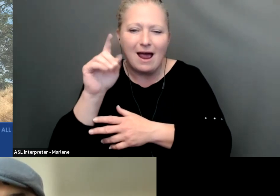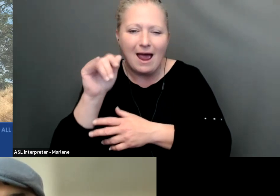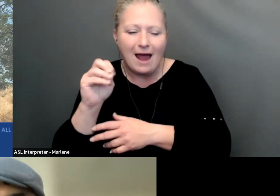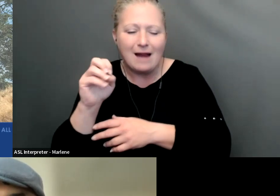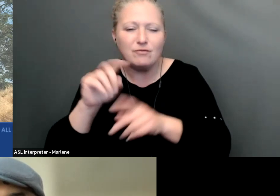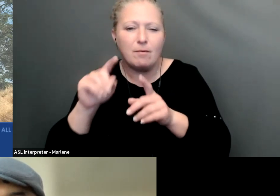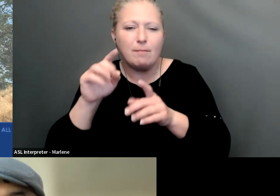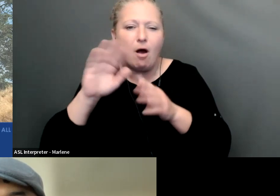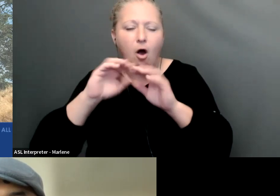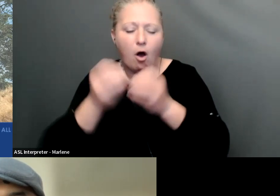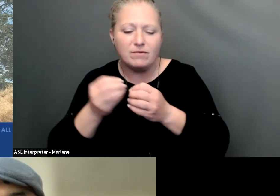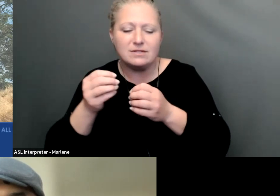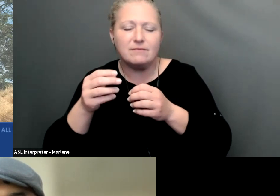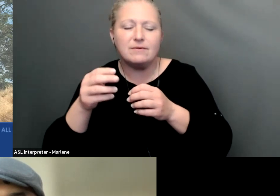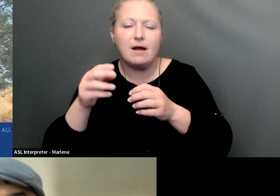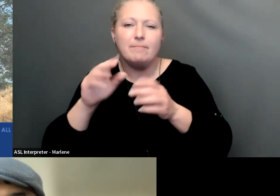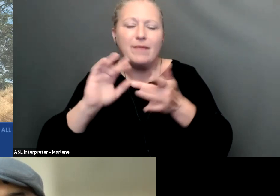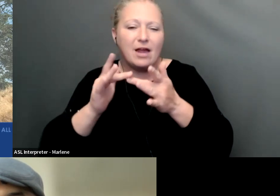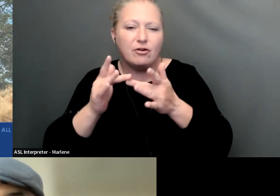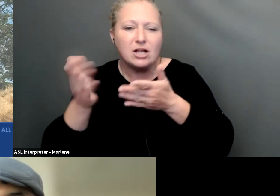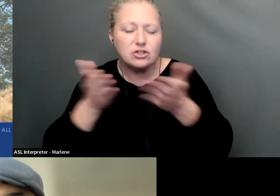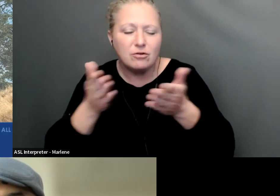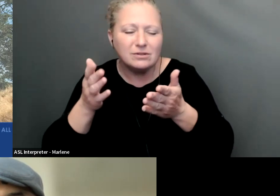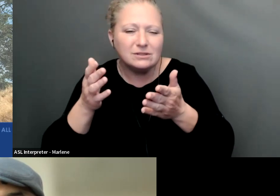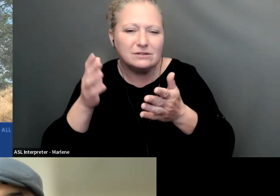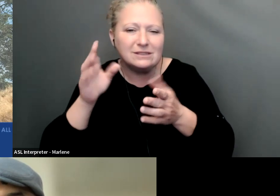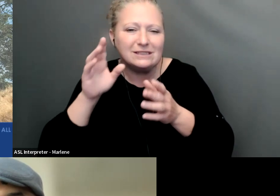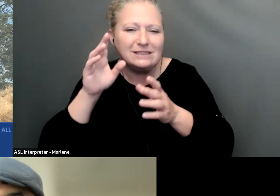and see kind of your thoughts. And if you have any questions, and included into the conversation,